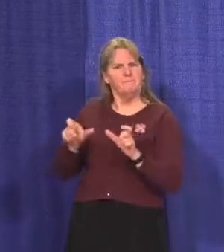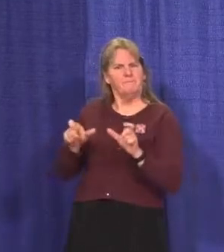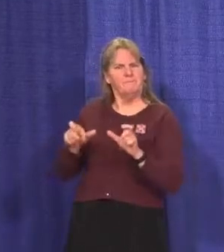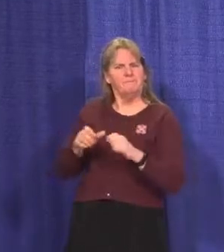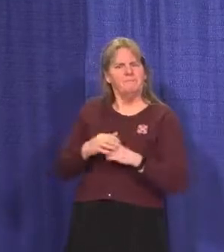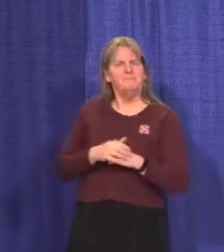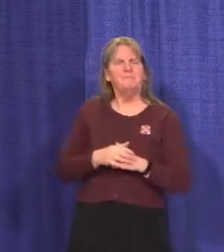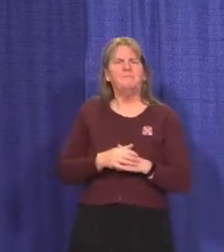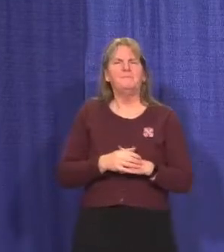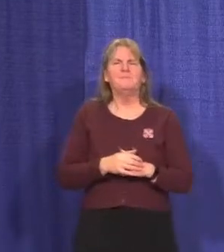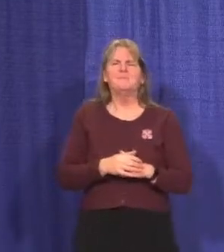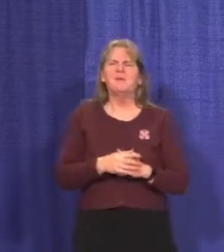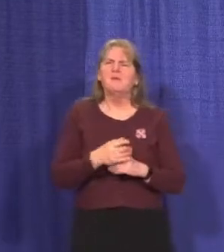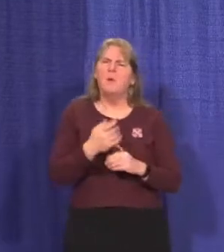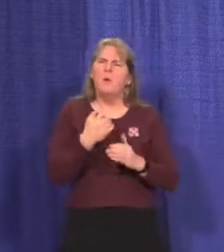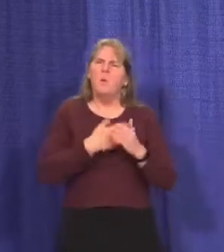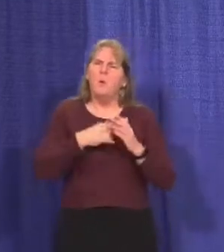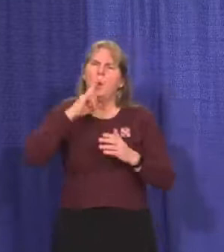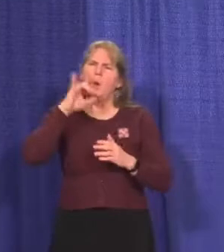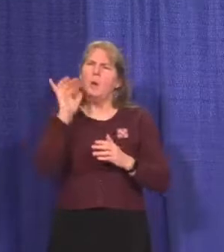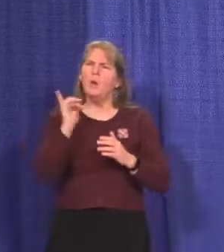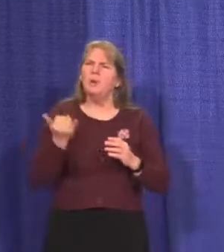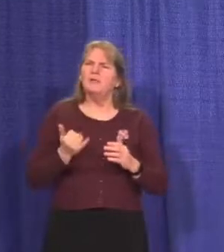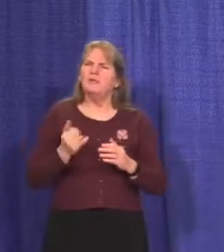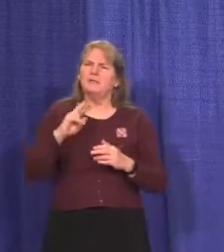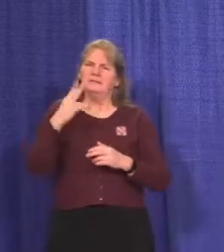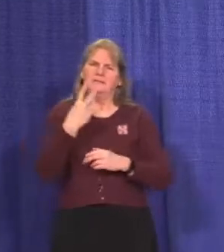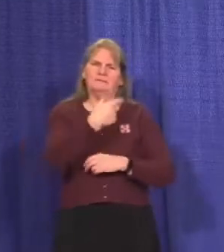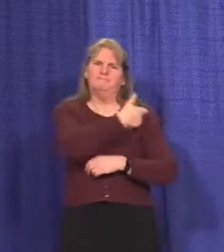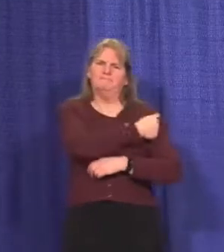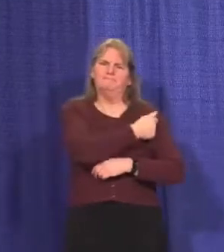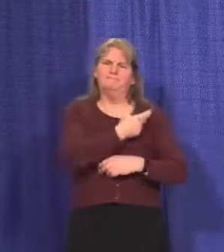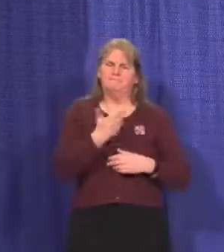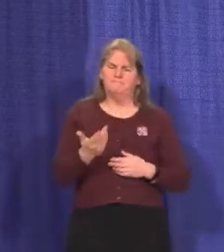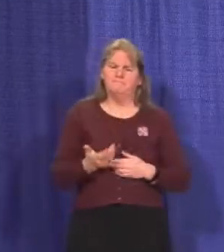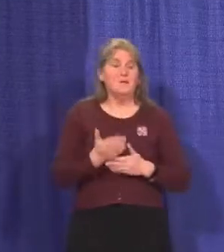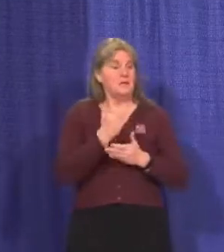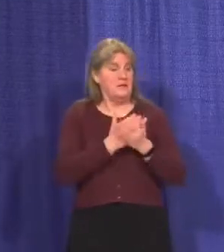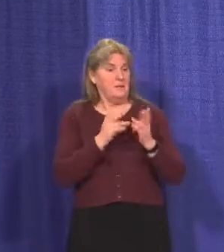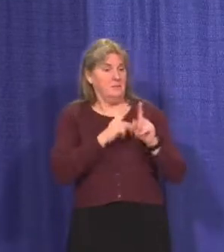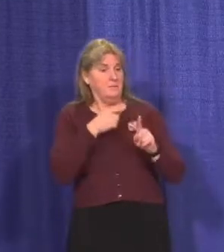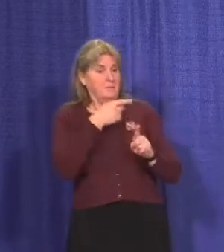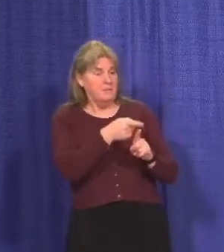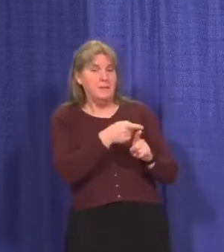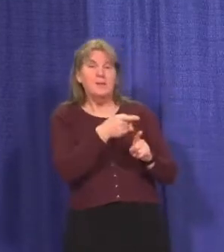time around. Many people experience effects like soreness or swelling at the